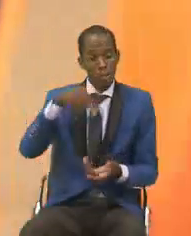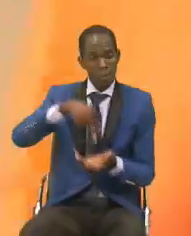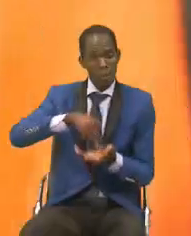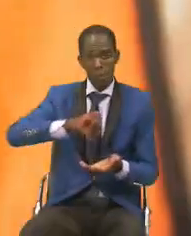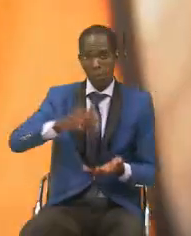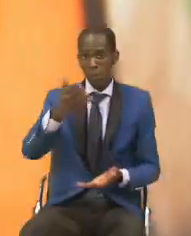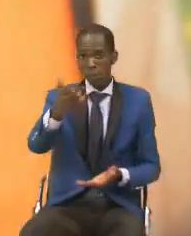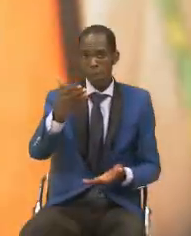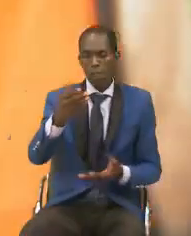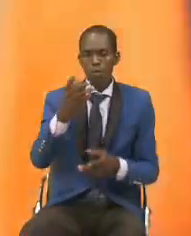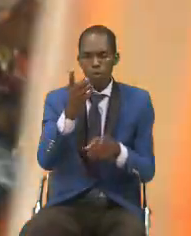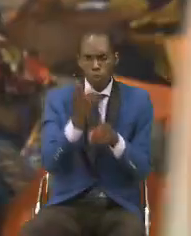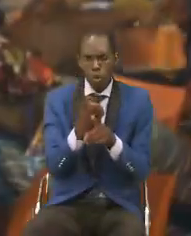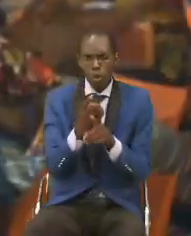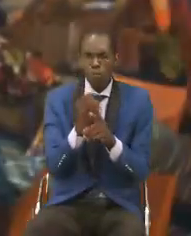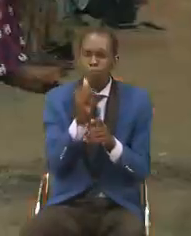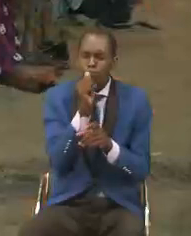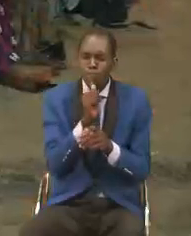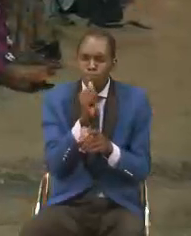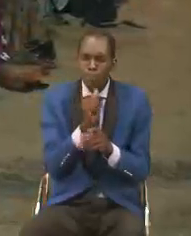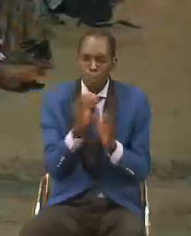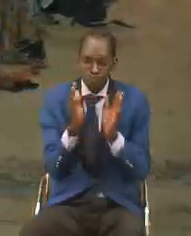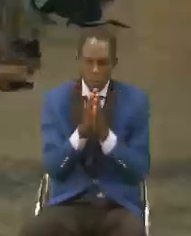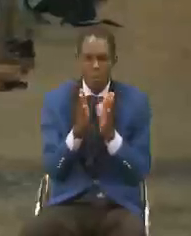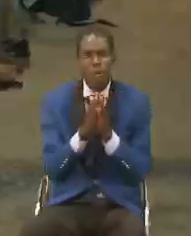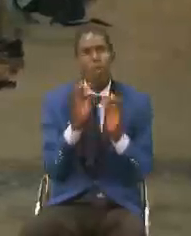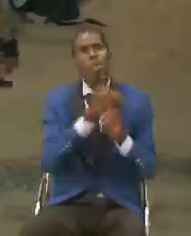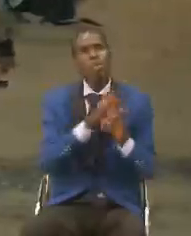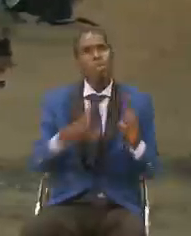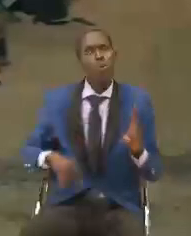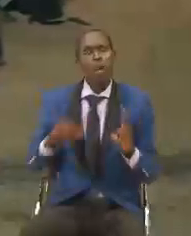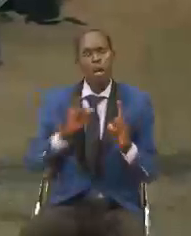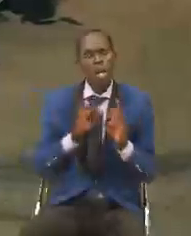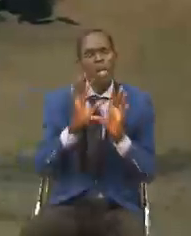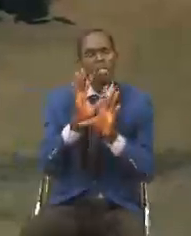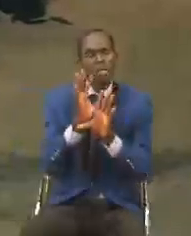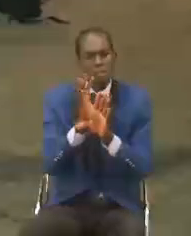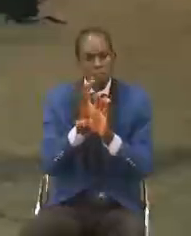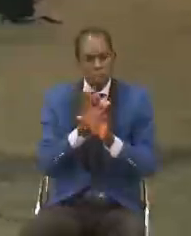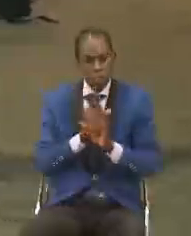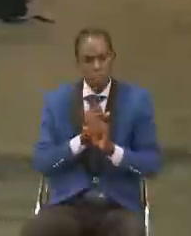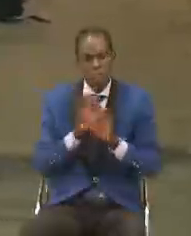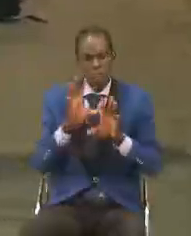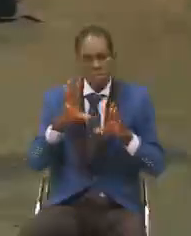we are standing up briefly and quietly tell the lord holy lord i receive you as my lord